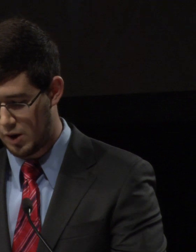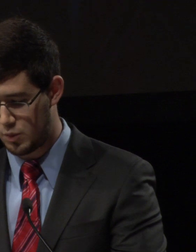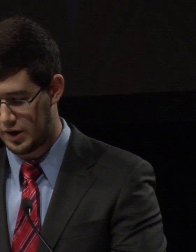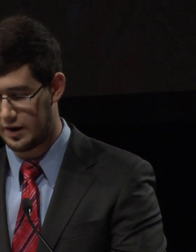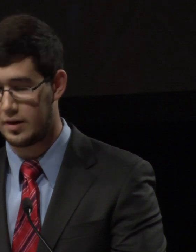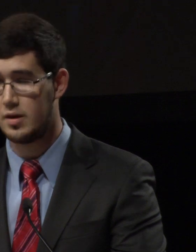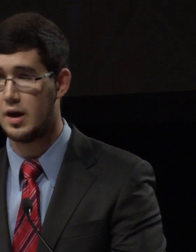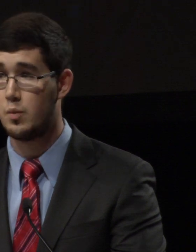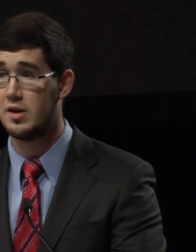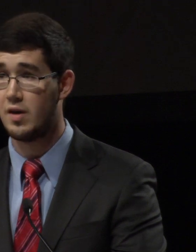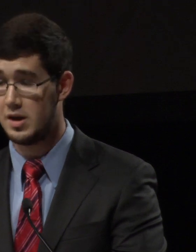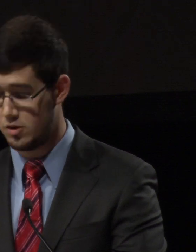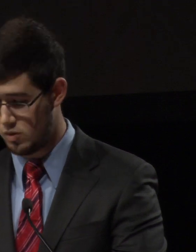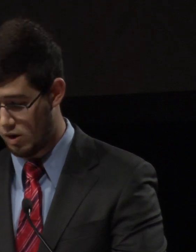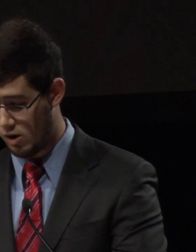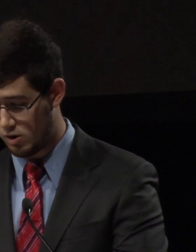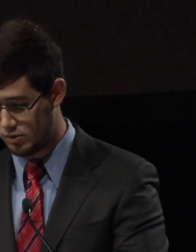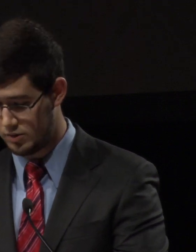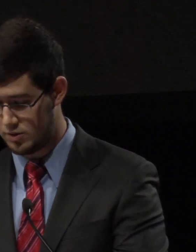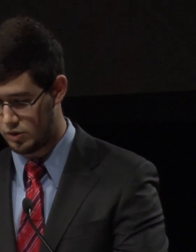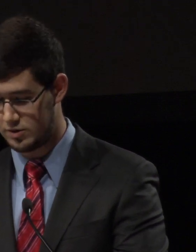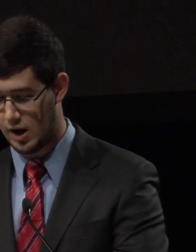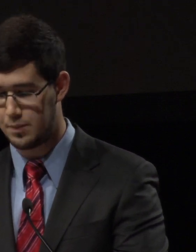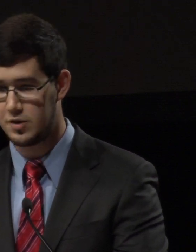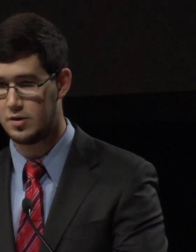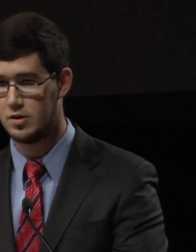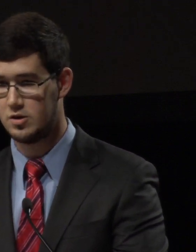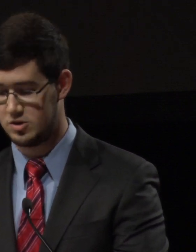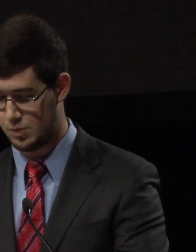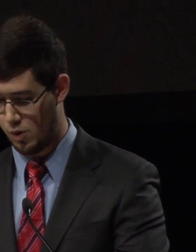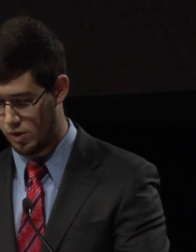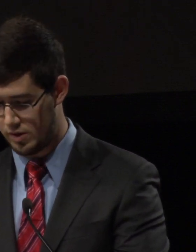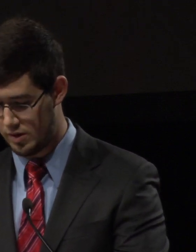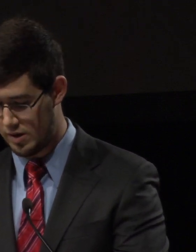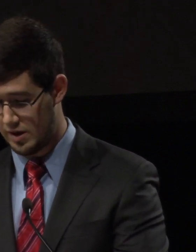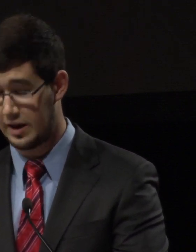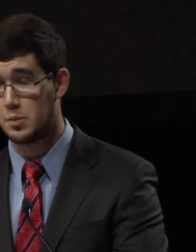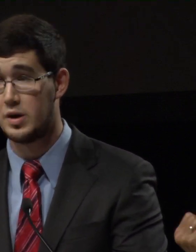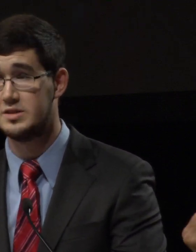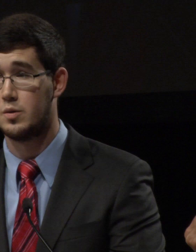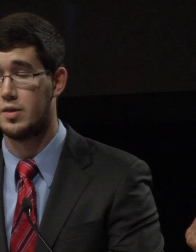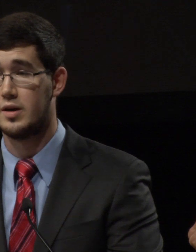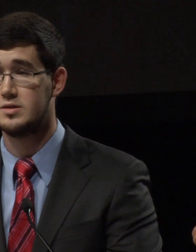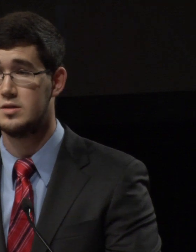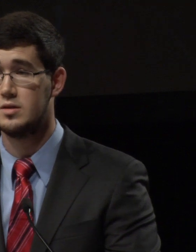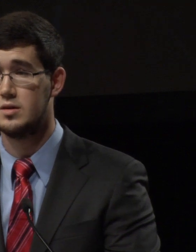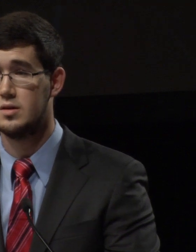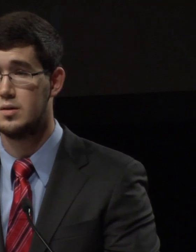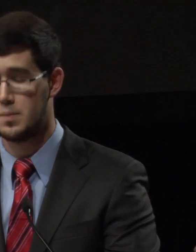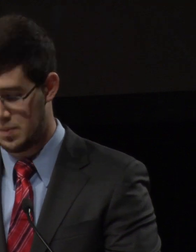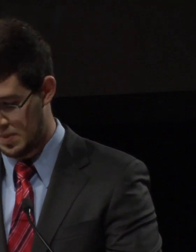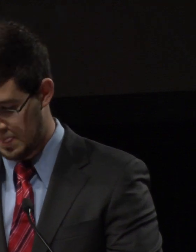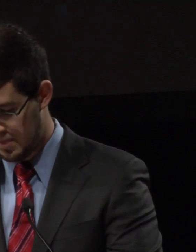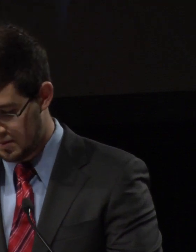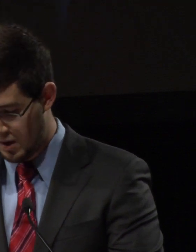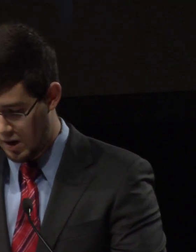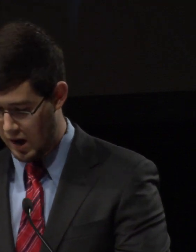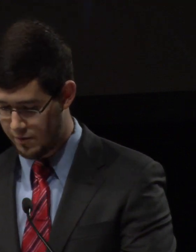GROUNDBREAKING- AND WE INVITE YOU ALL TO ADOPT, SUPPORT AND EMBRACE IT WITH US.